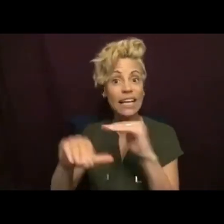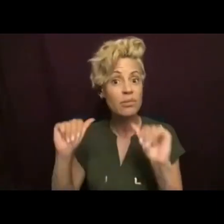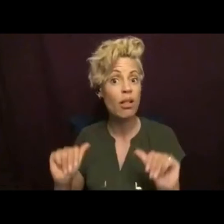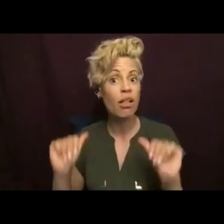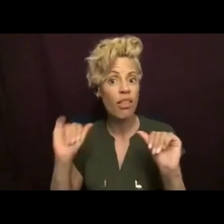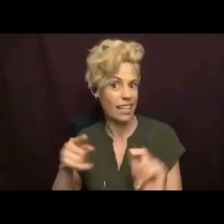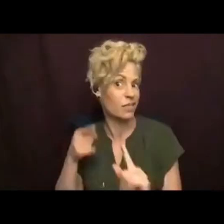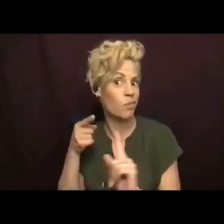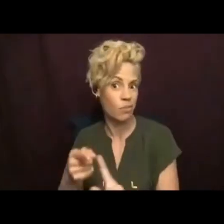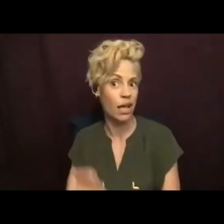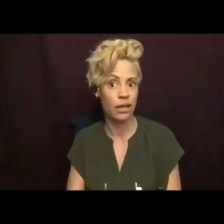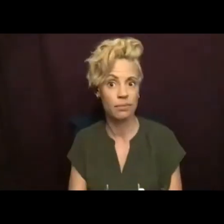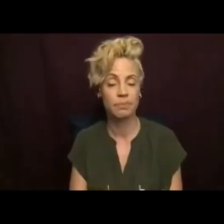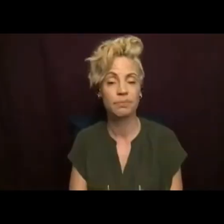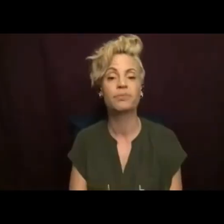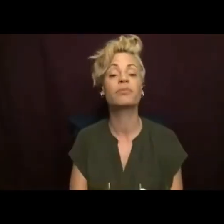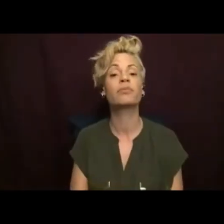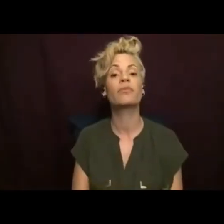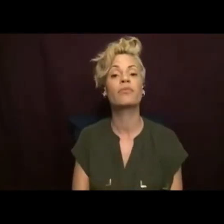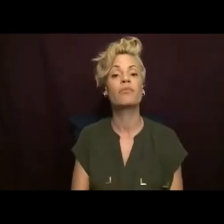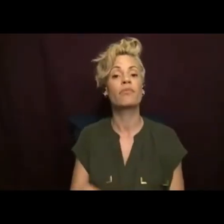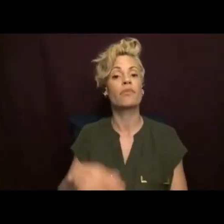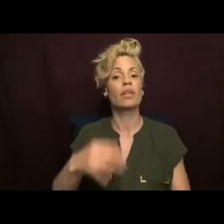Institutions are not acknowledging us